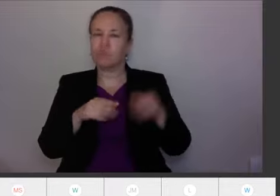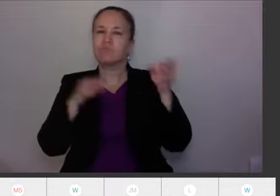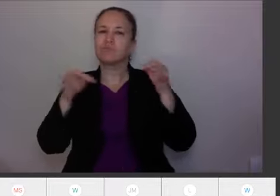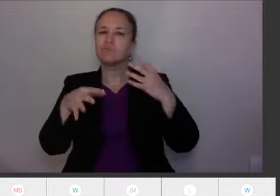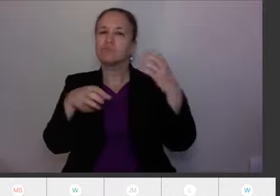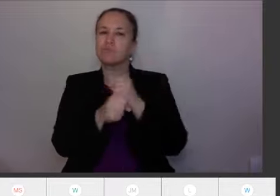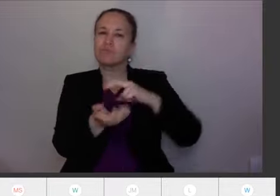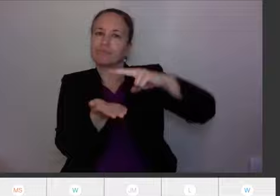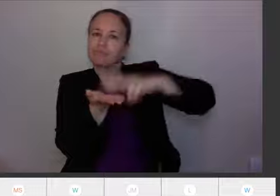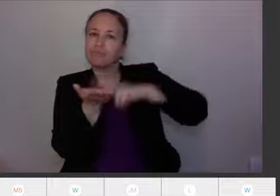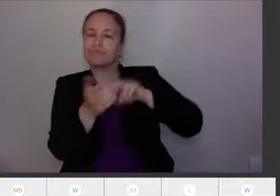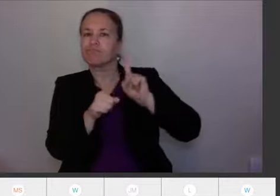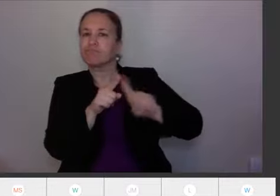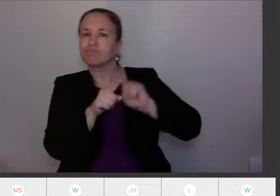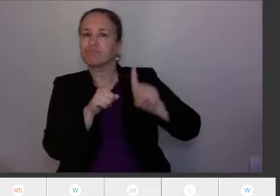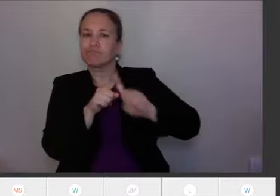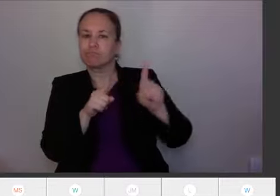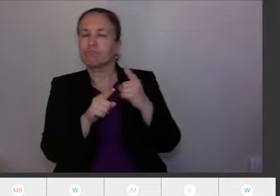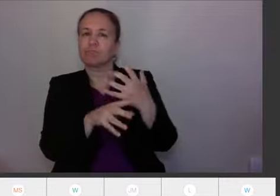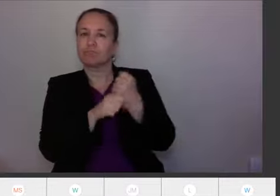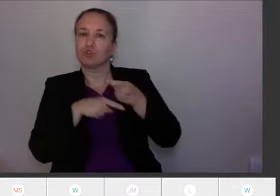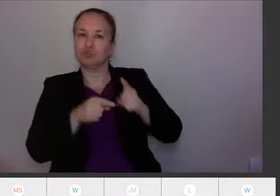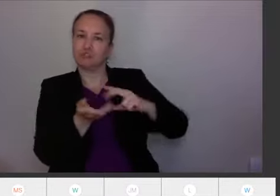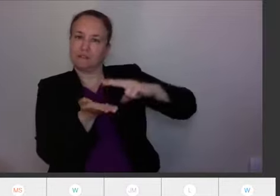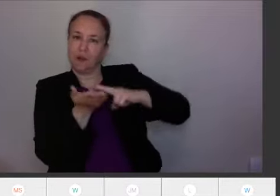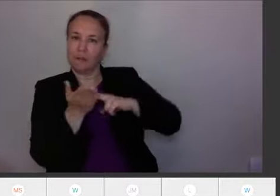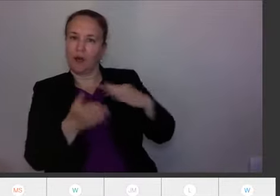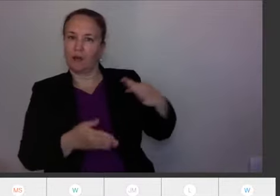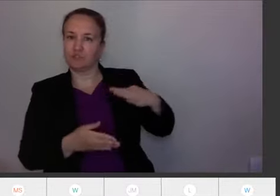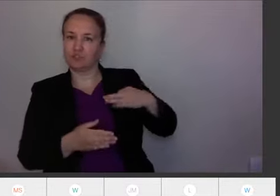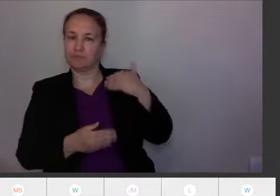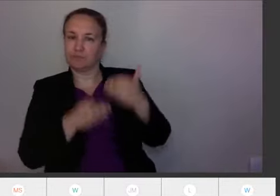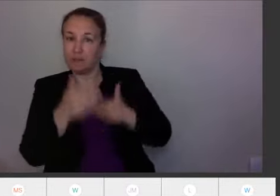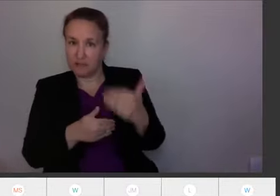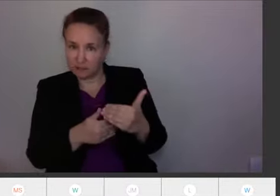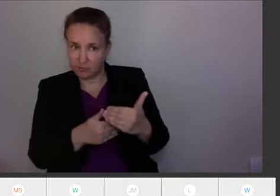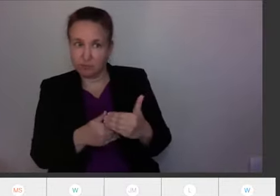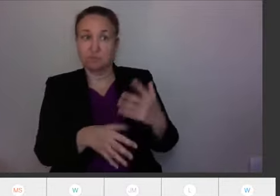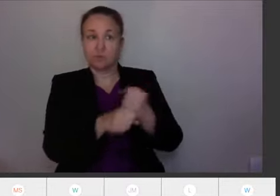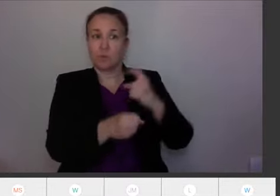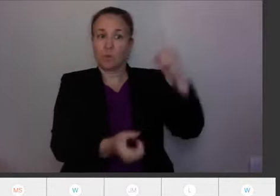received during the application period we received 1924